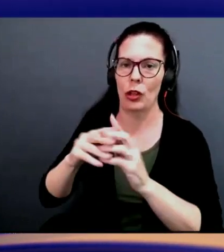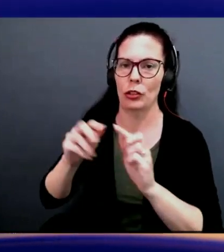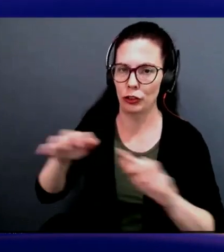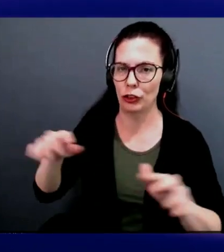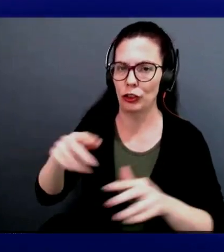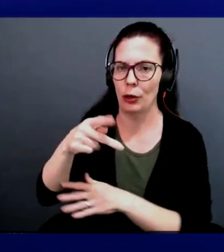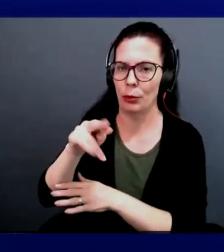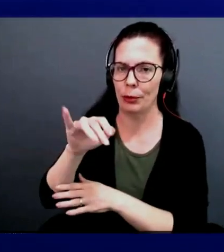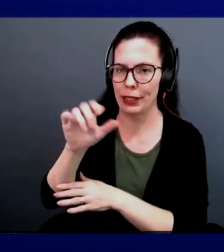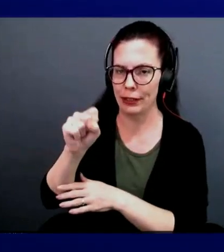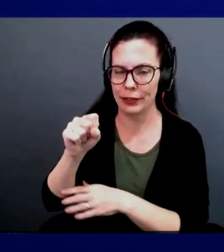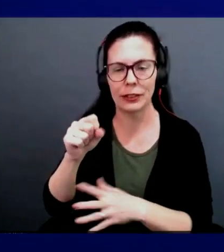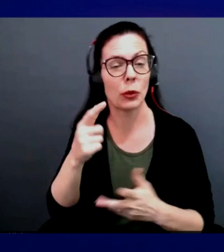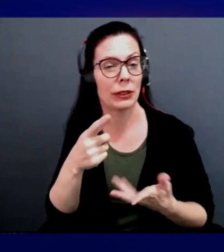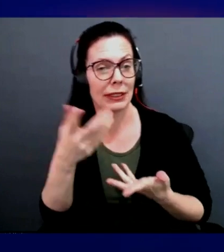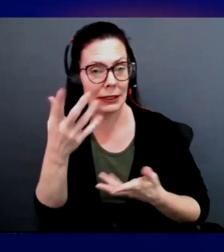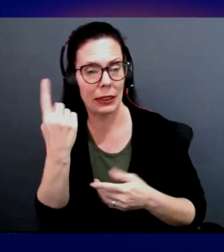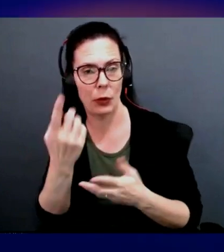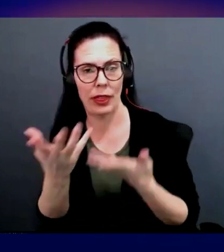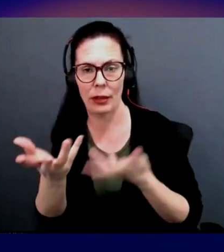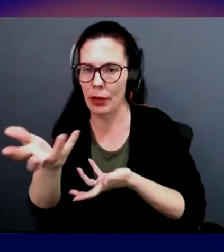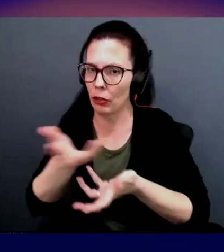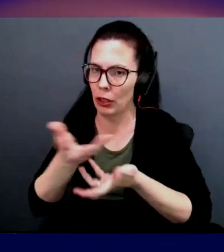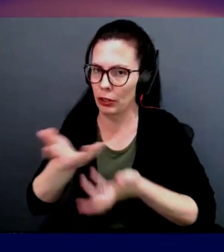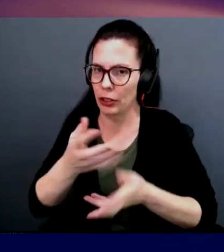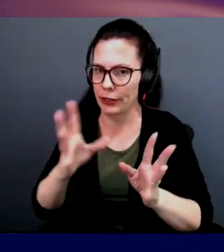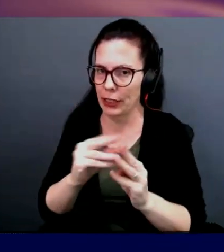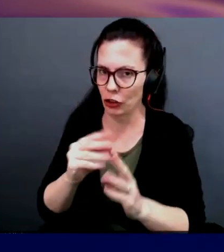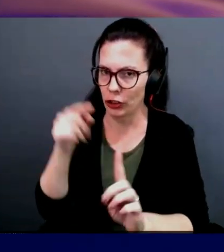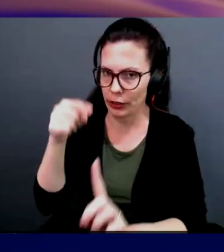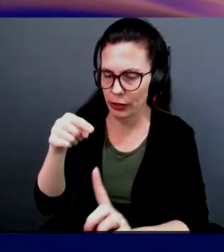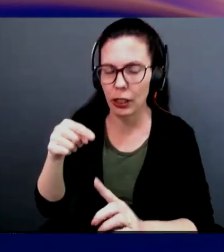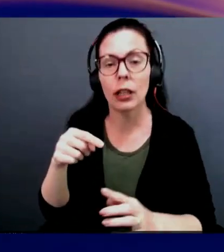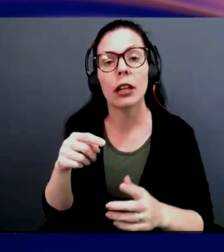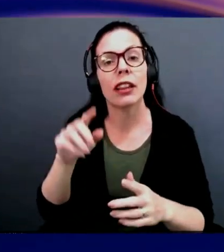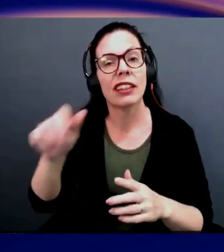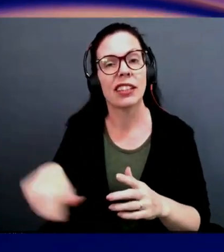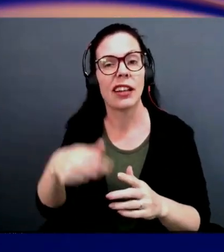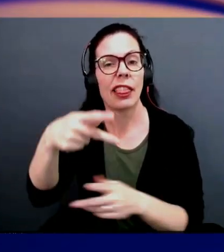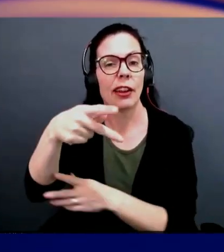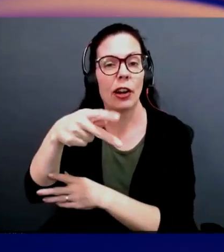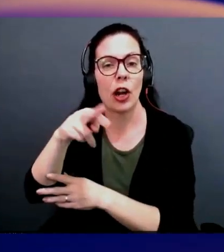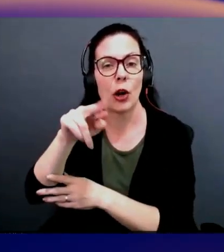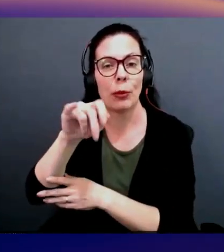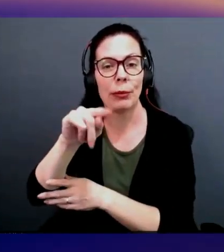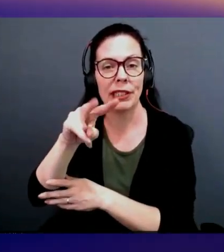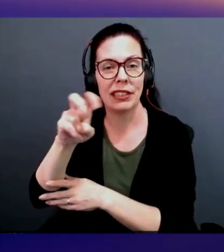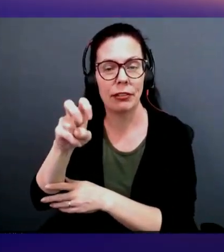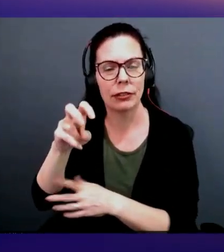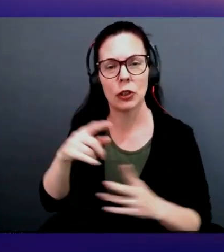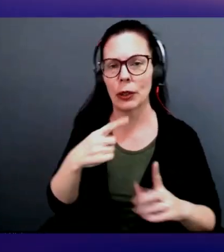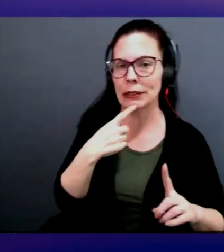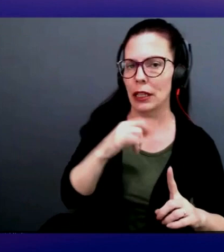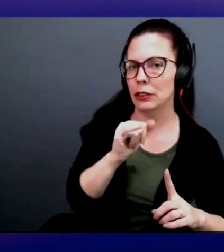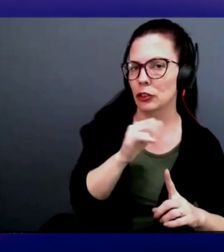about Interactive Sessions specifically, is that it's yet another primitive. So I talked about the job primitive. So Glue offers a job primitive,